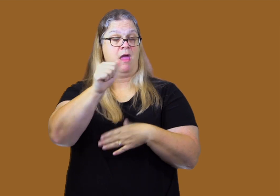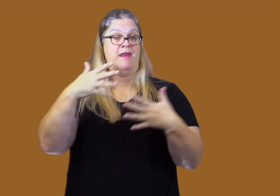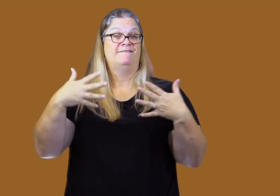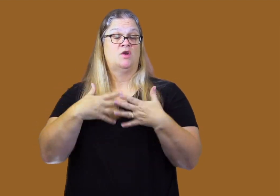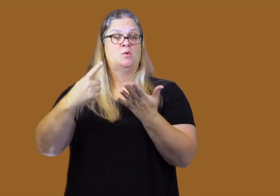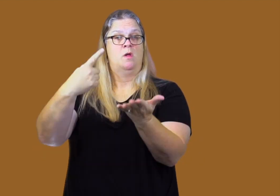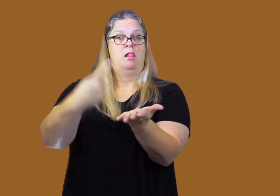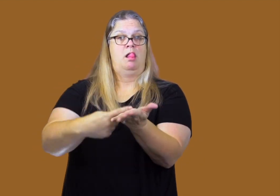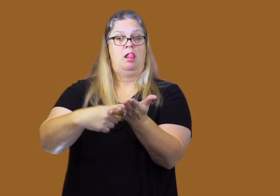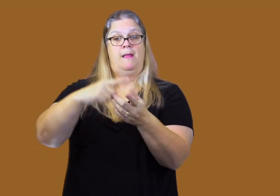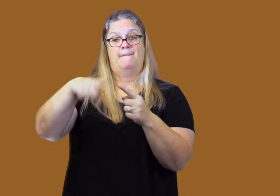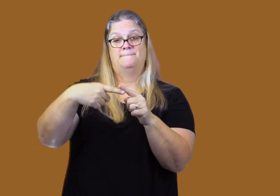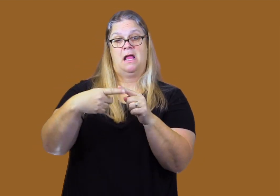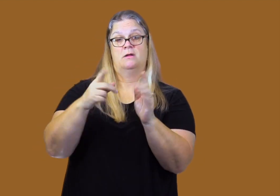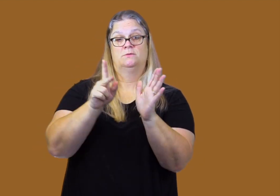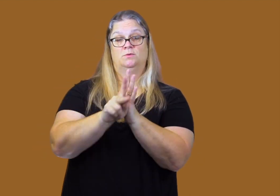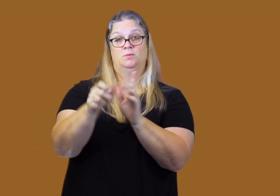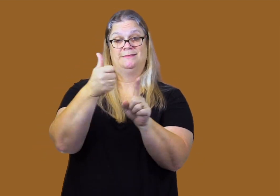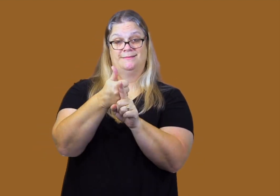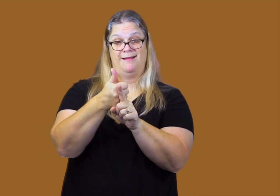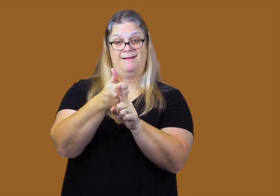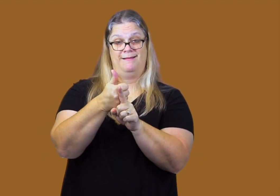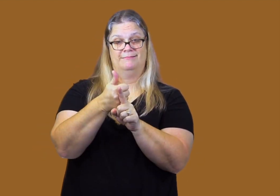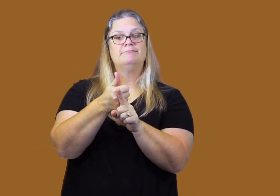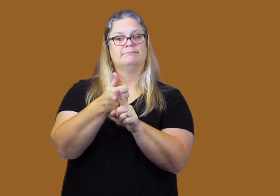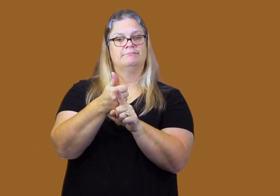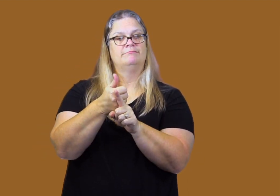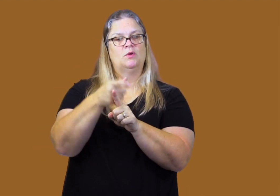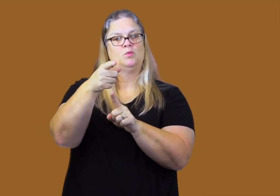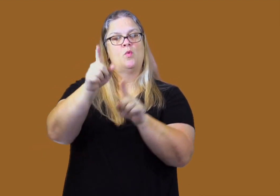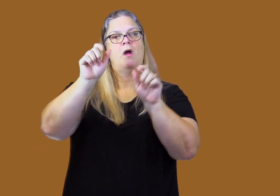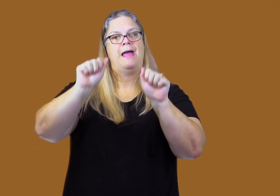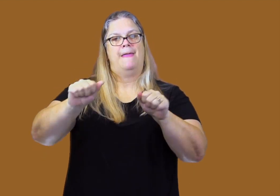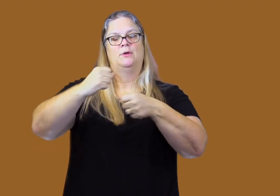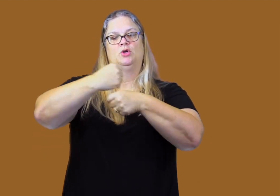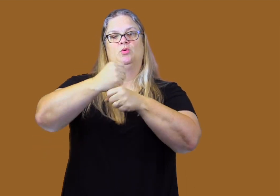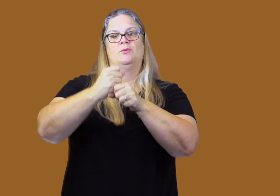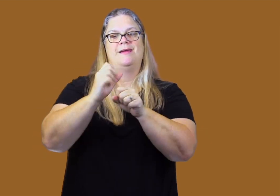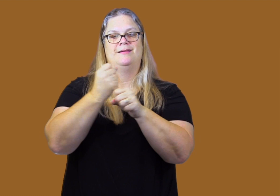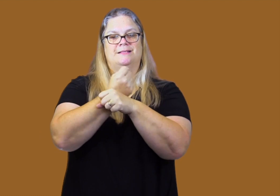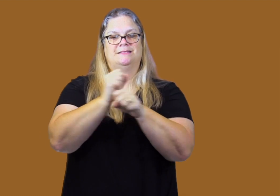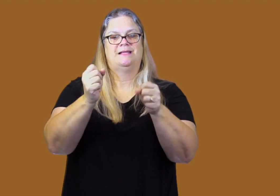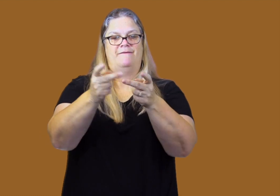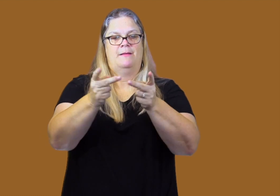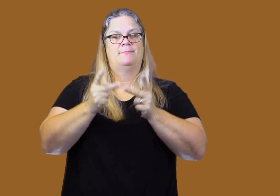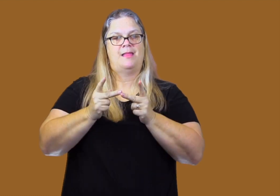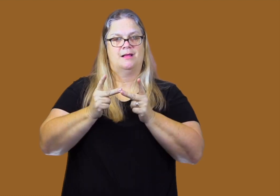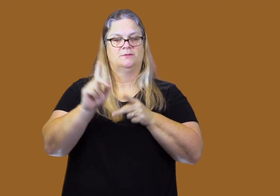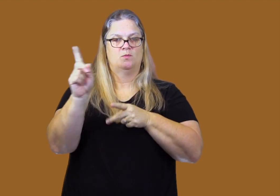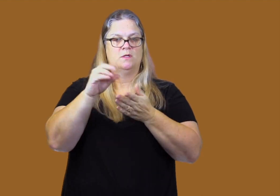and you're not afraid to discuss suicide itself, then you're able to create a safe space